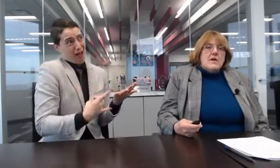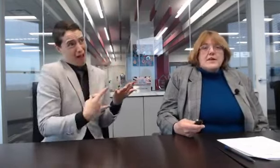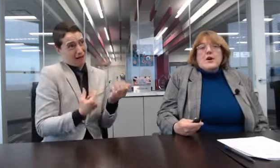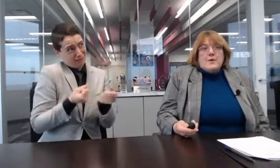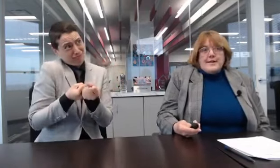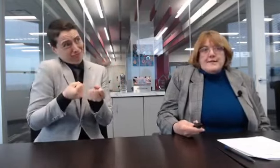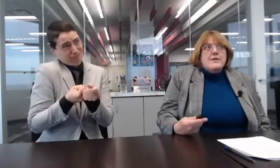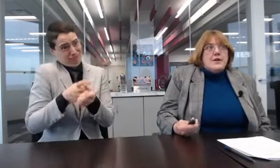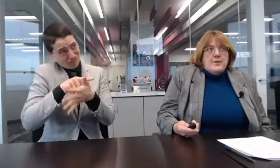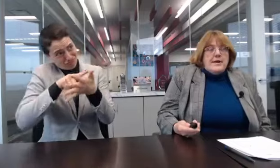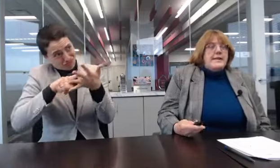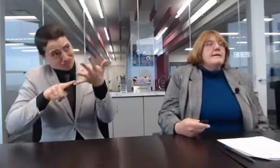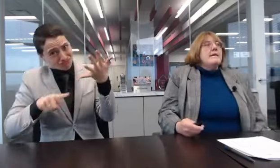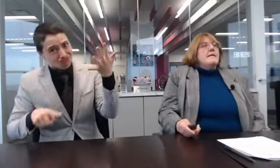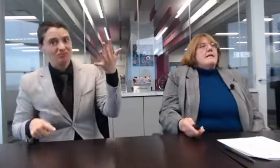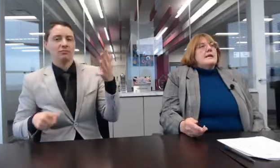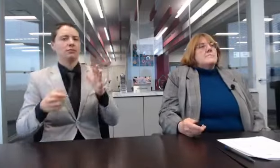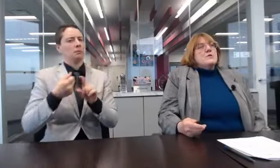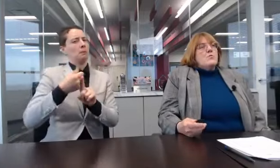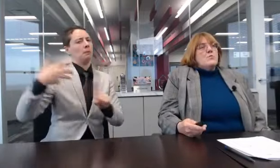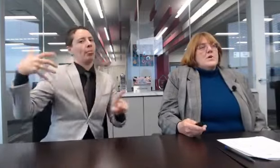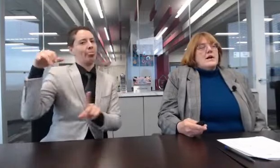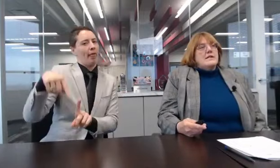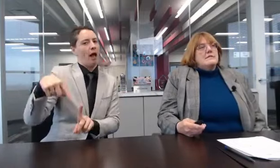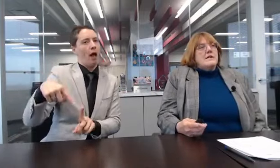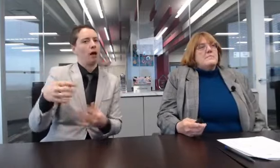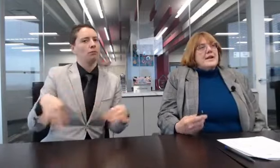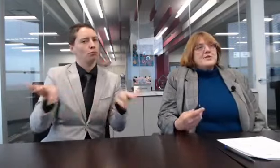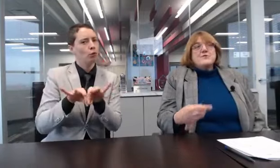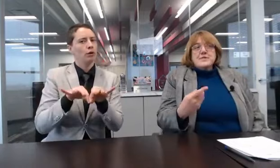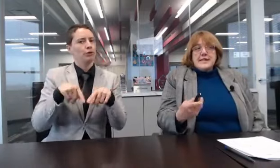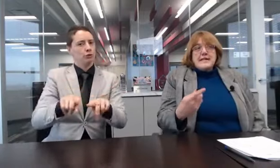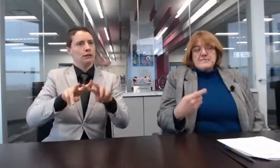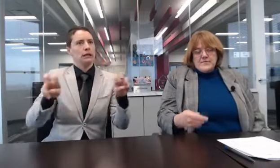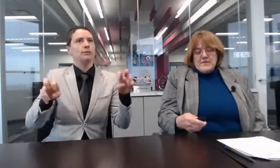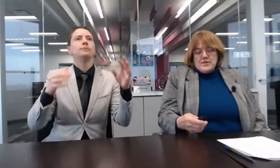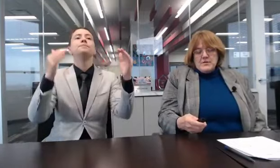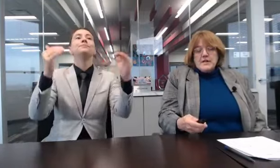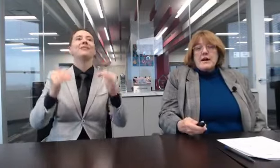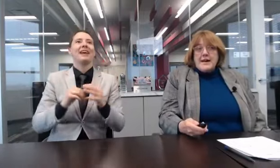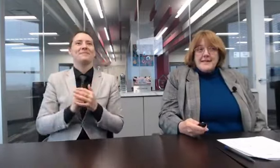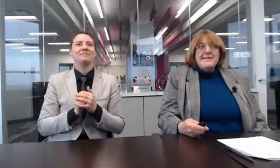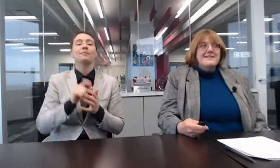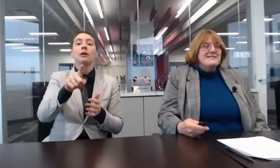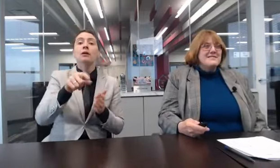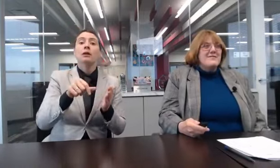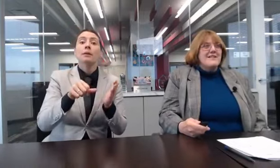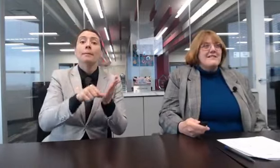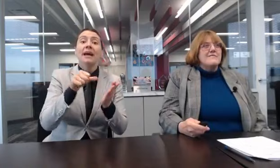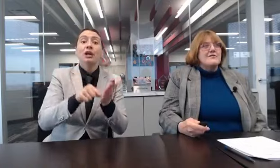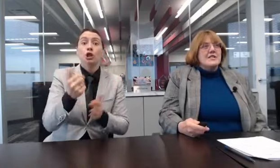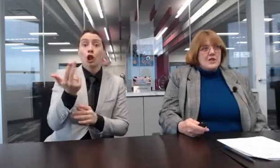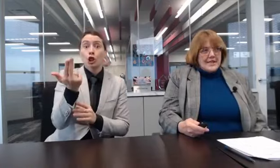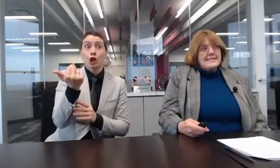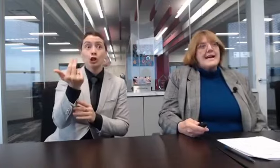on an OEDI or a C/OEDI. On page 13, I've given you a slide, so you can look at that